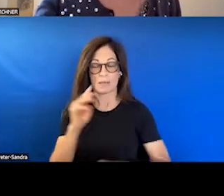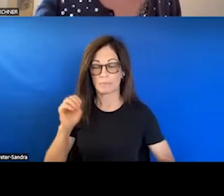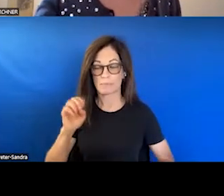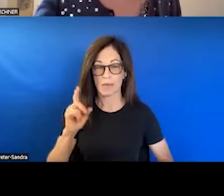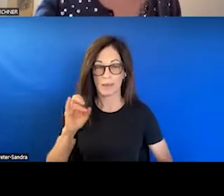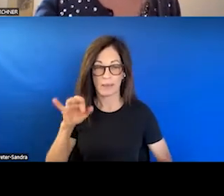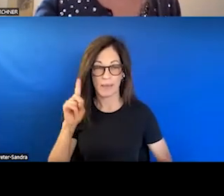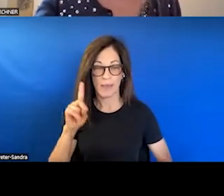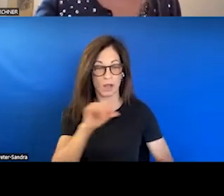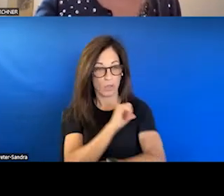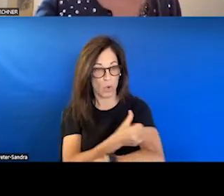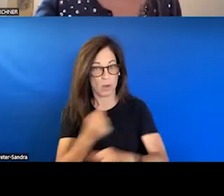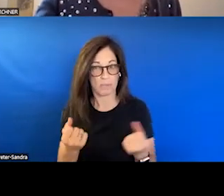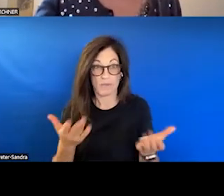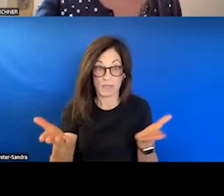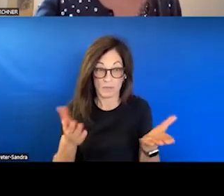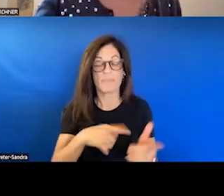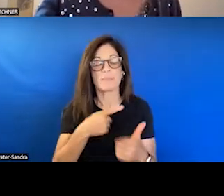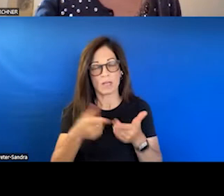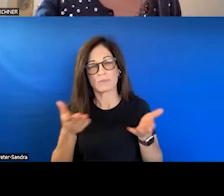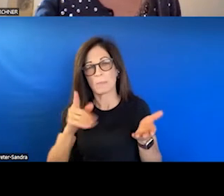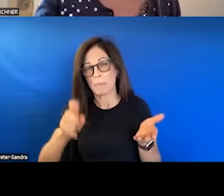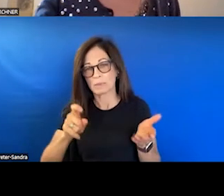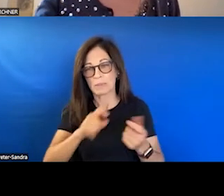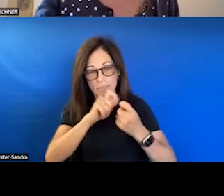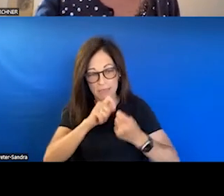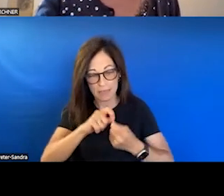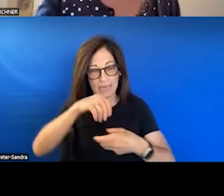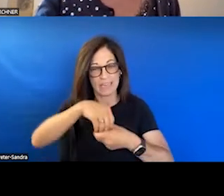THE SERVICE. AND, THEN THE SERVICES HAVE TO BE SPECIFIED IN THE MANAGED CARE CONTRACT.